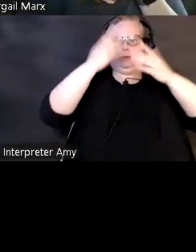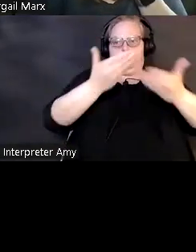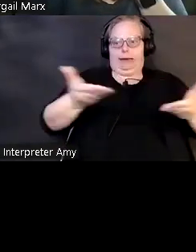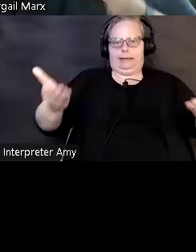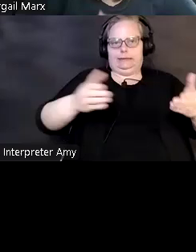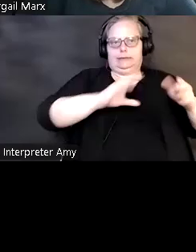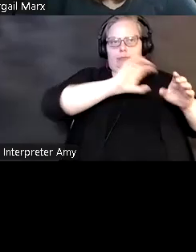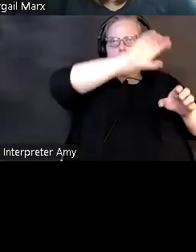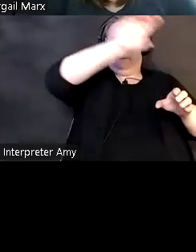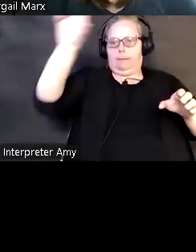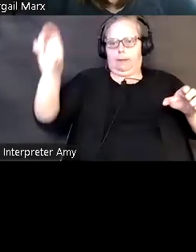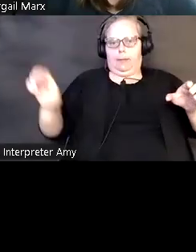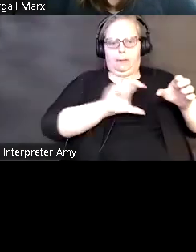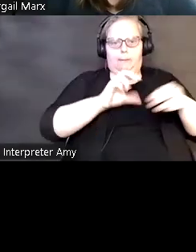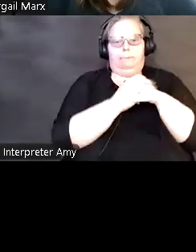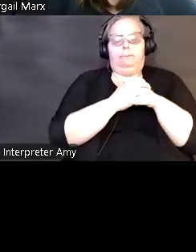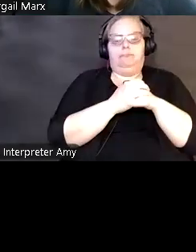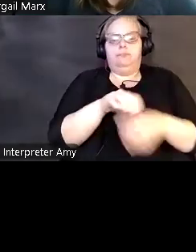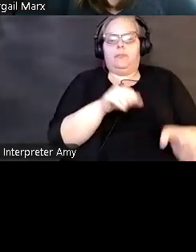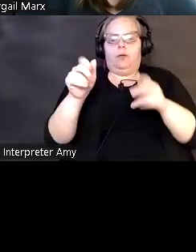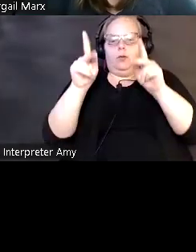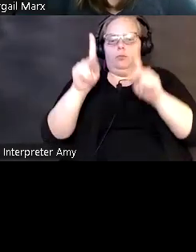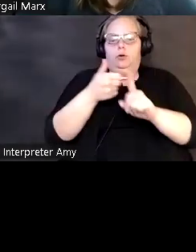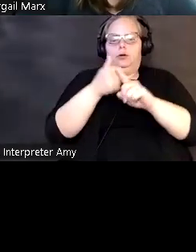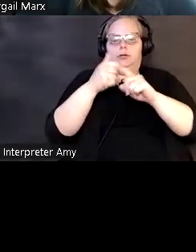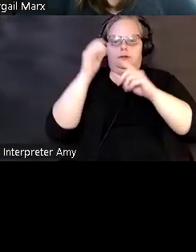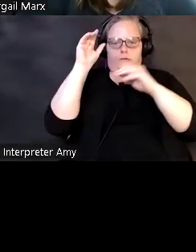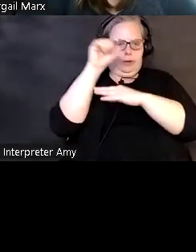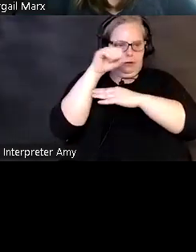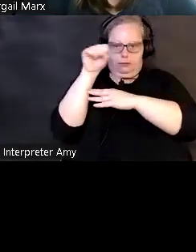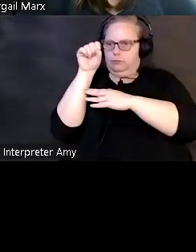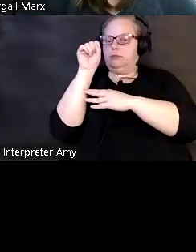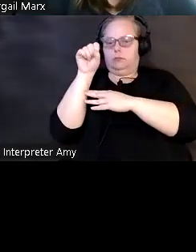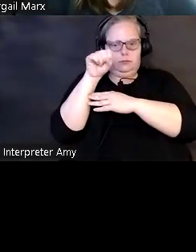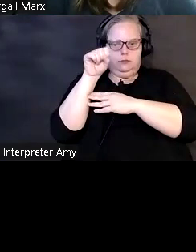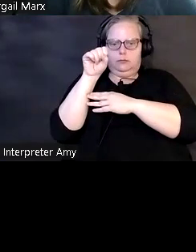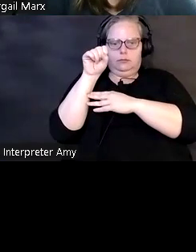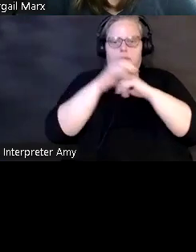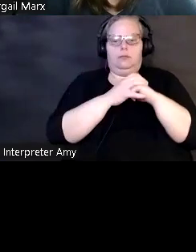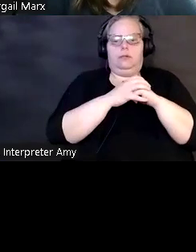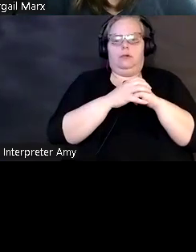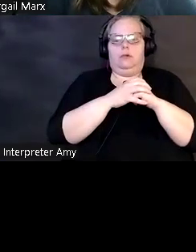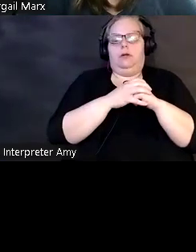Here's somebody with -- doing some head pointing, and then even here's somebody that has some memory